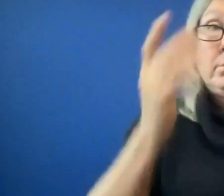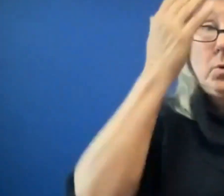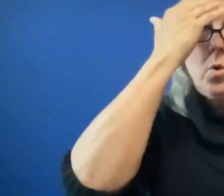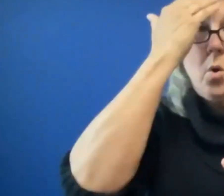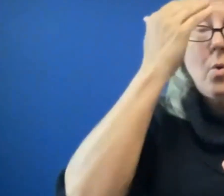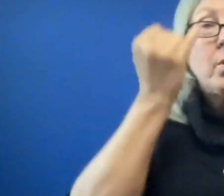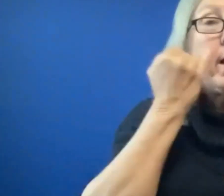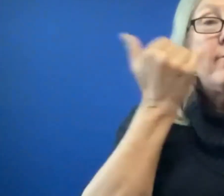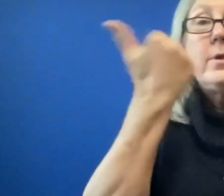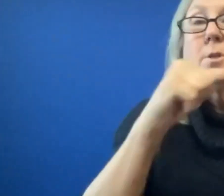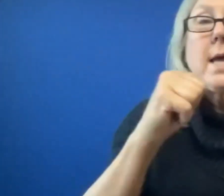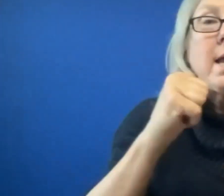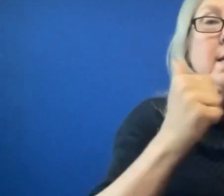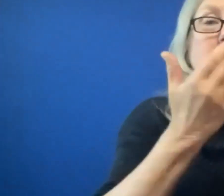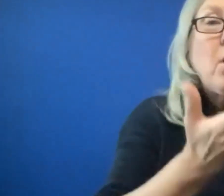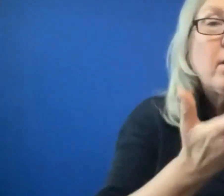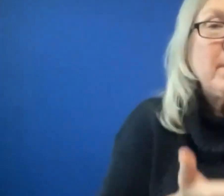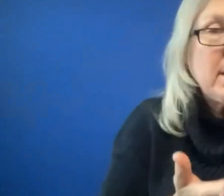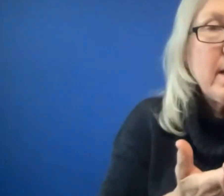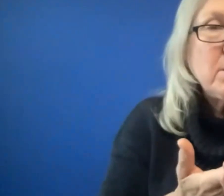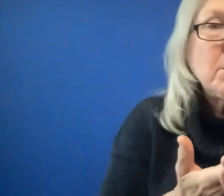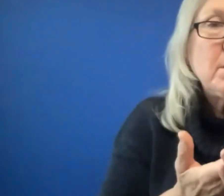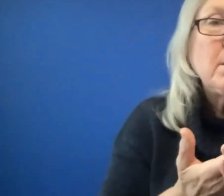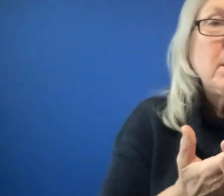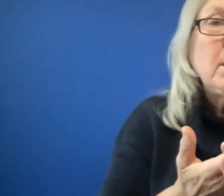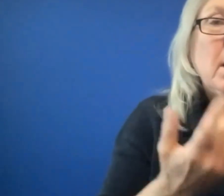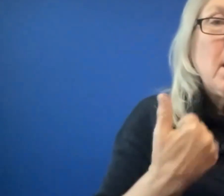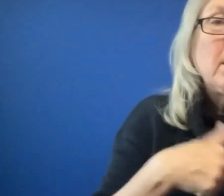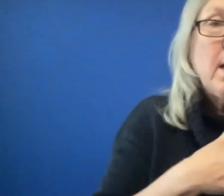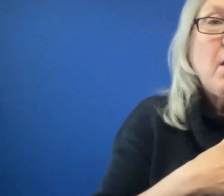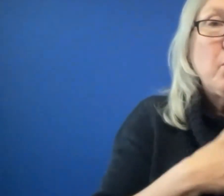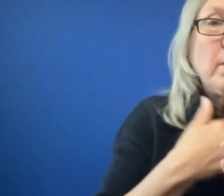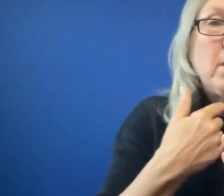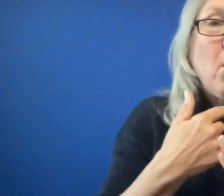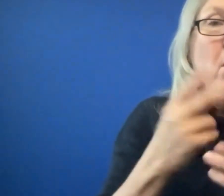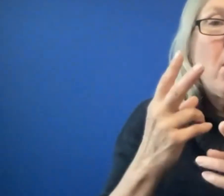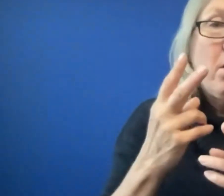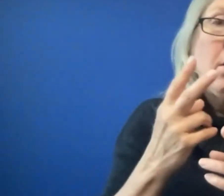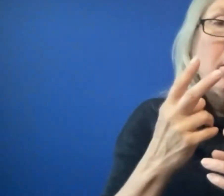any documentation that we are speaking from today, we can make that available if you'd